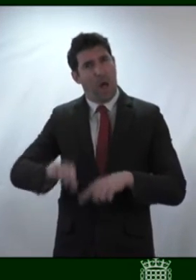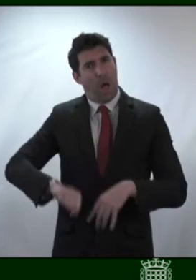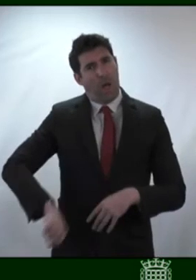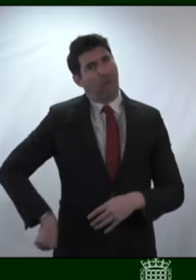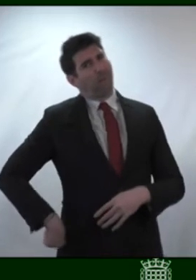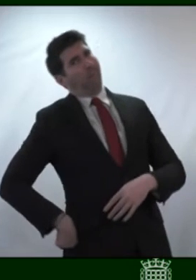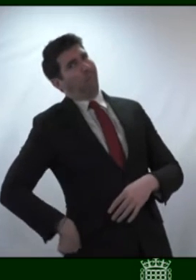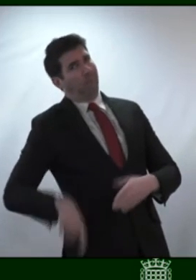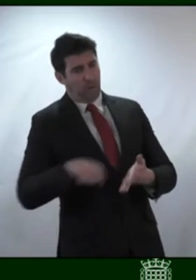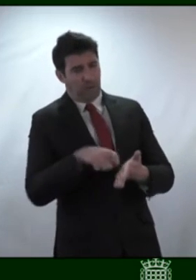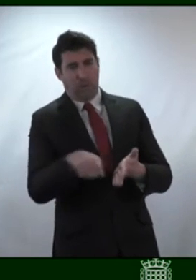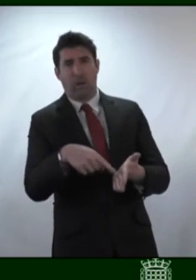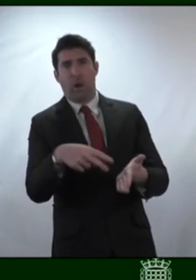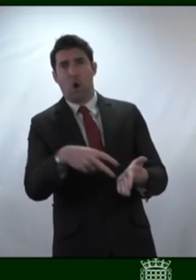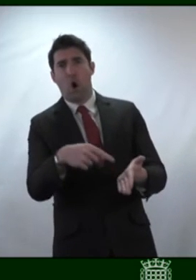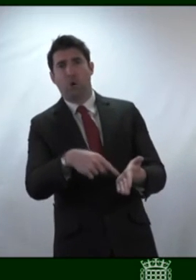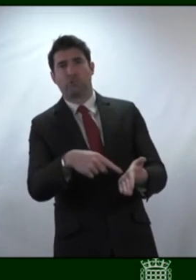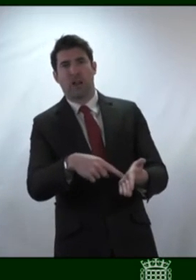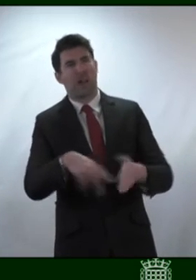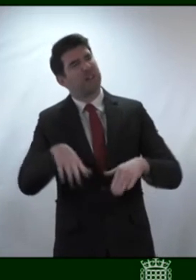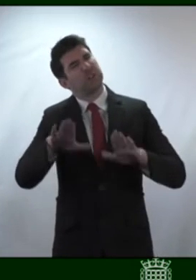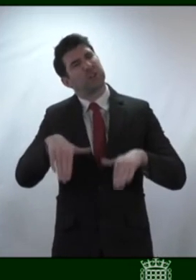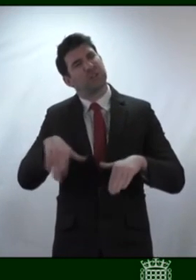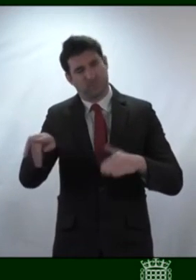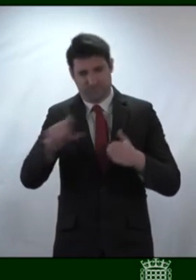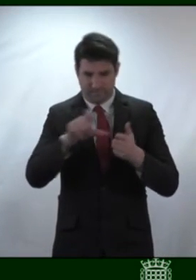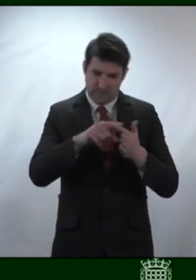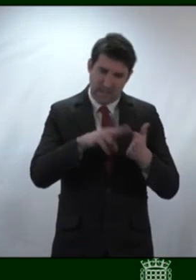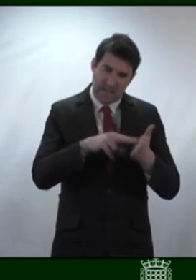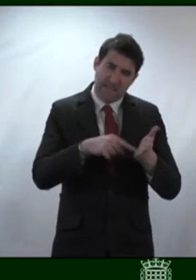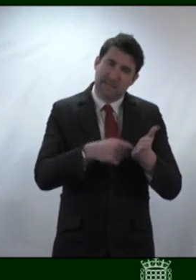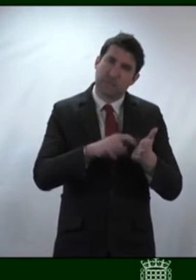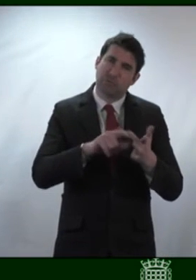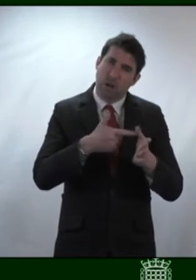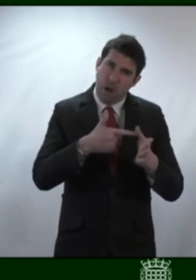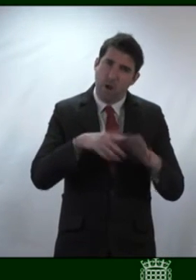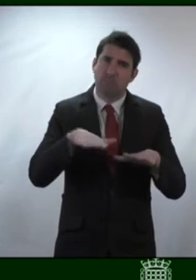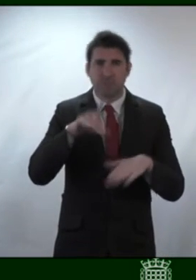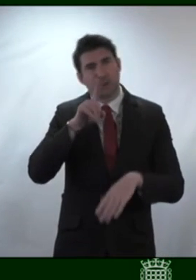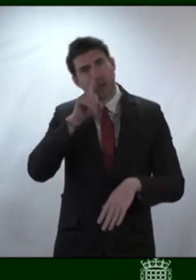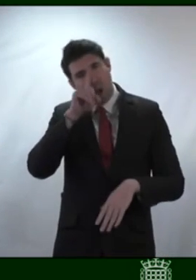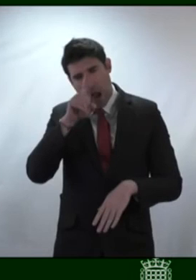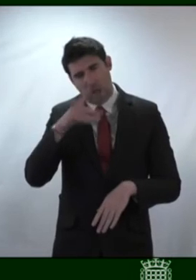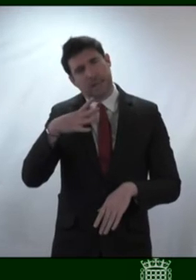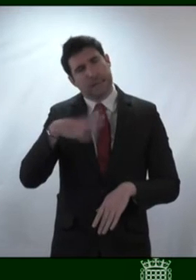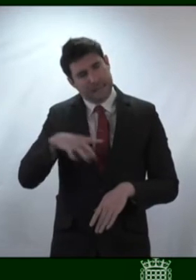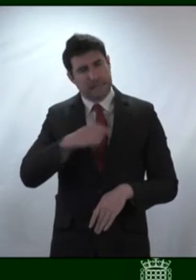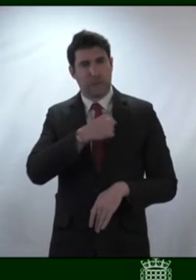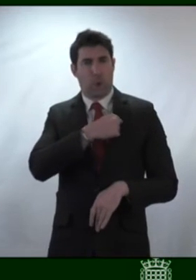withdraw its threat and return to the negotiation table with workers and their union, the GMB,